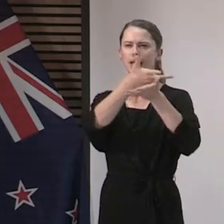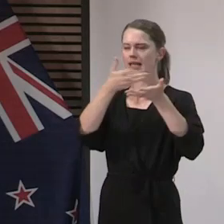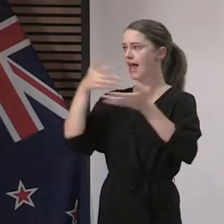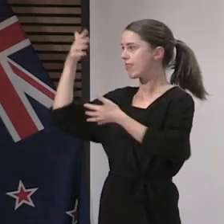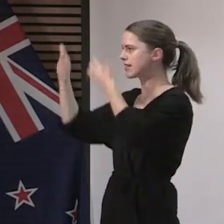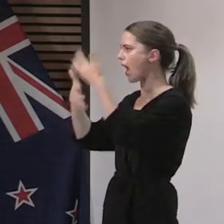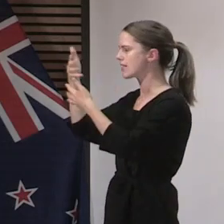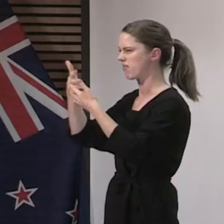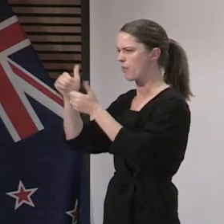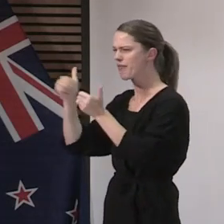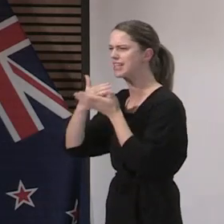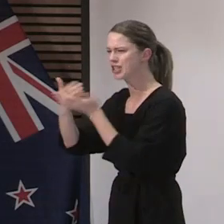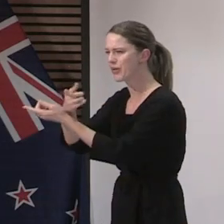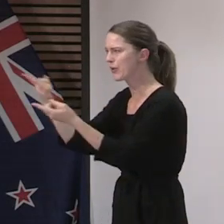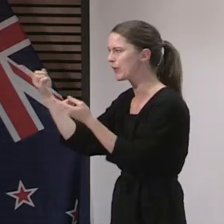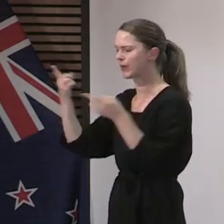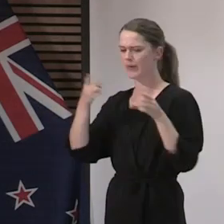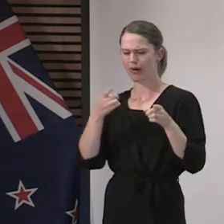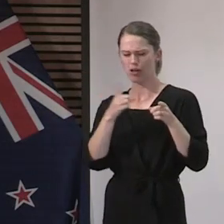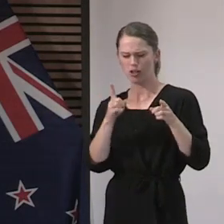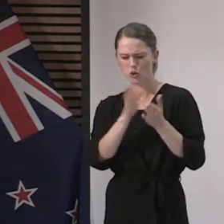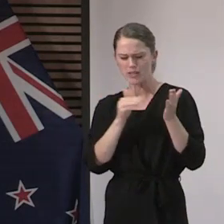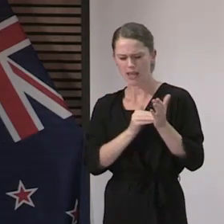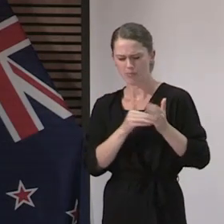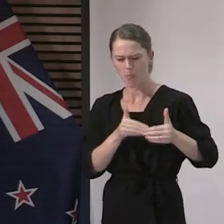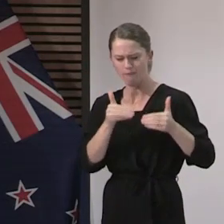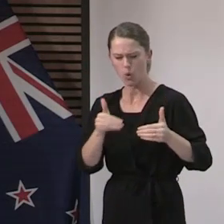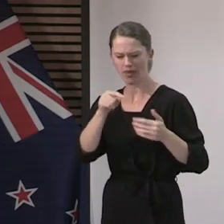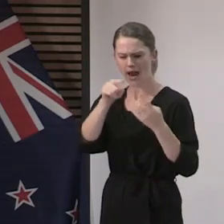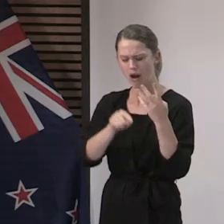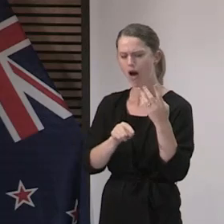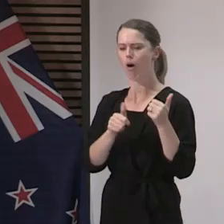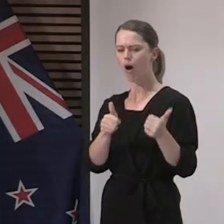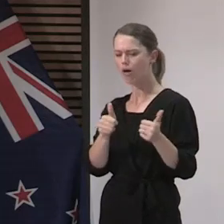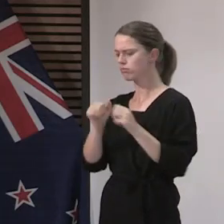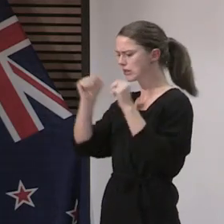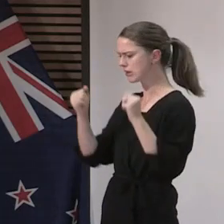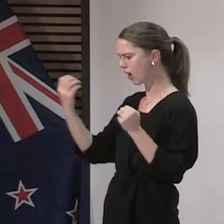decision, Cabinet discussed in depth all of the data that we have shared with all of you